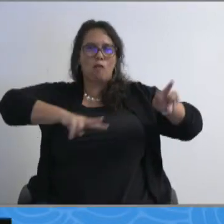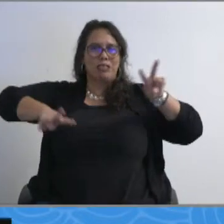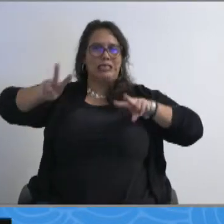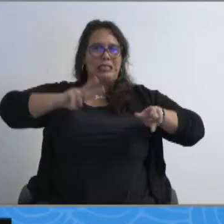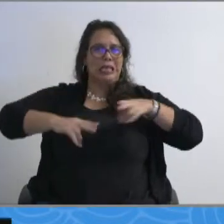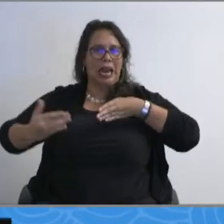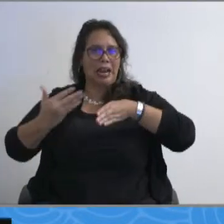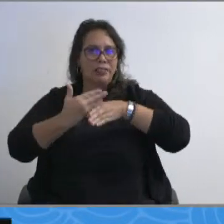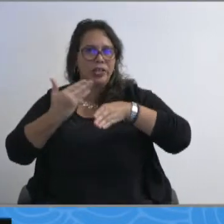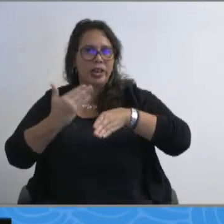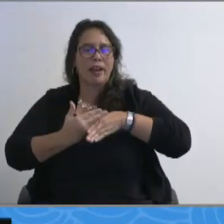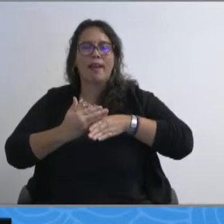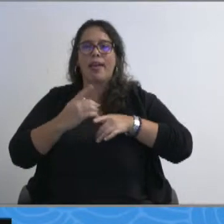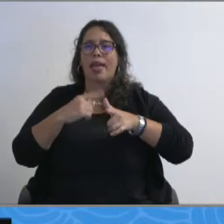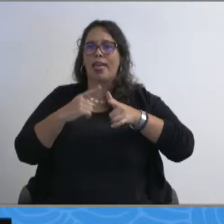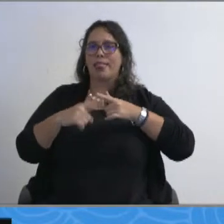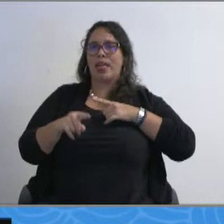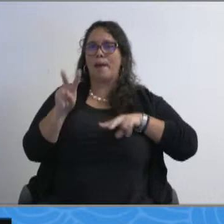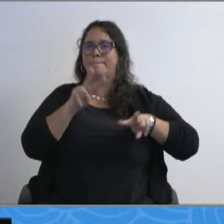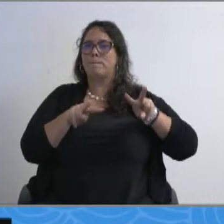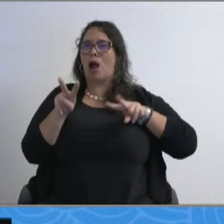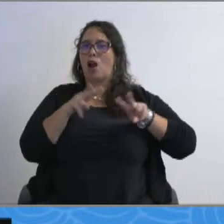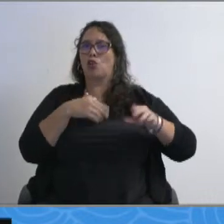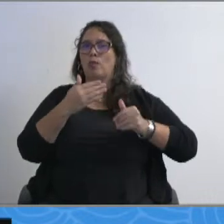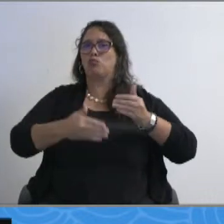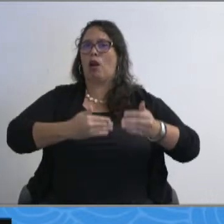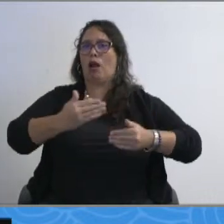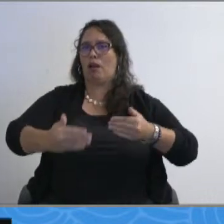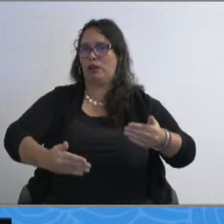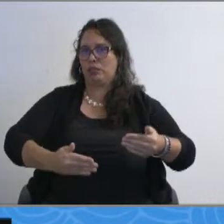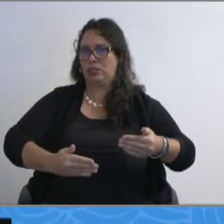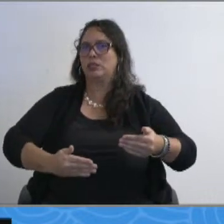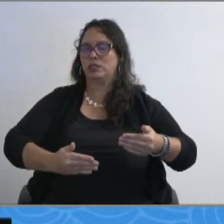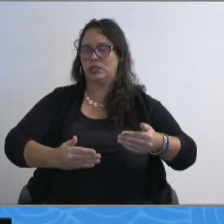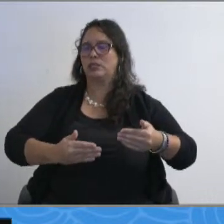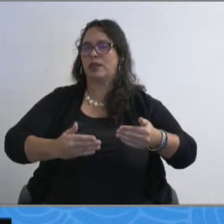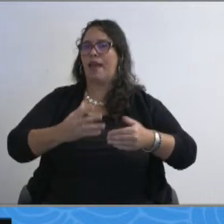and then progress monitoring the implementation efforts,